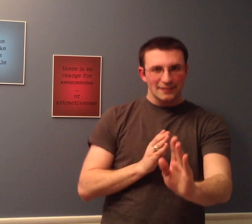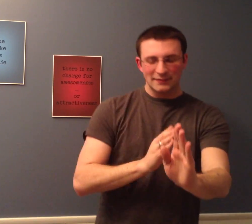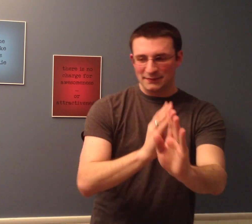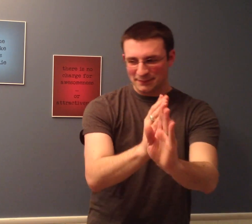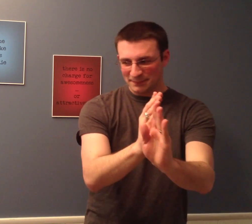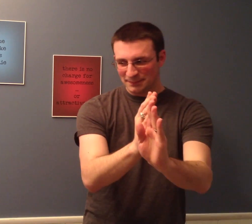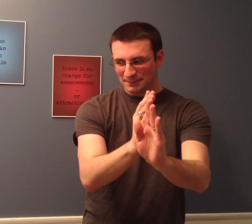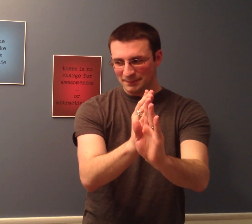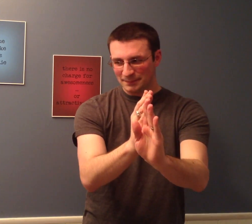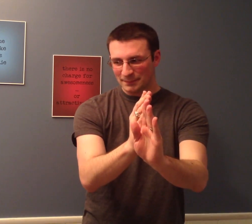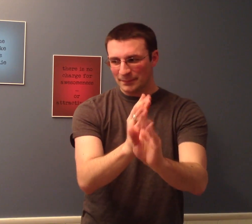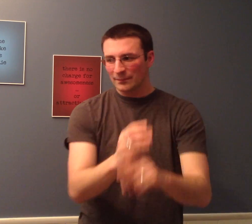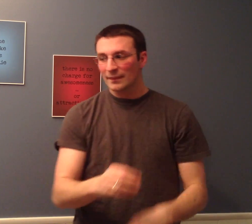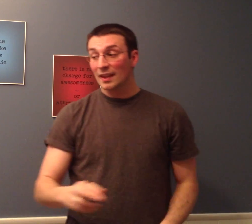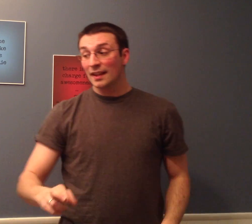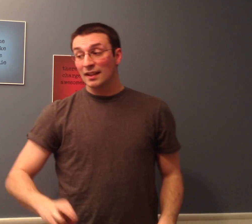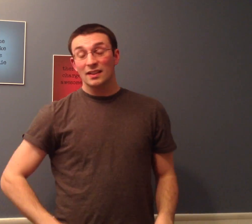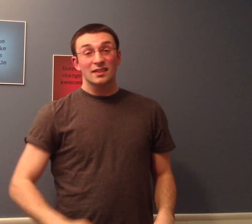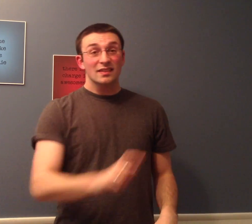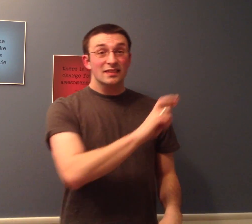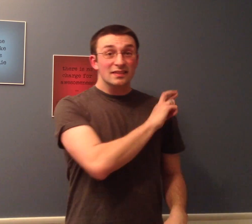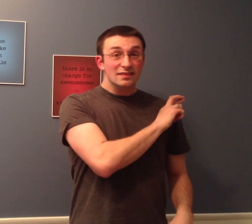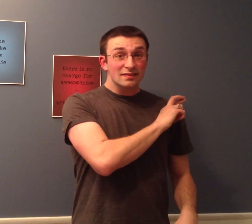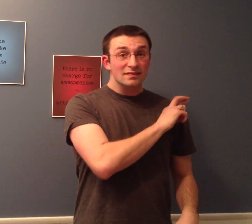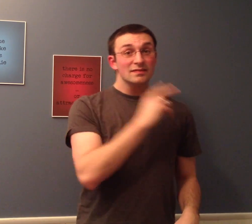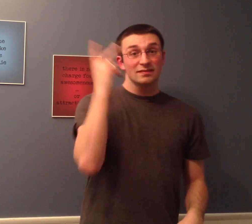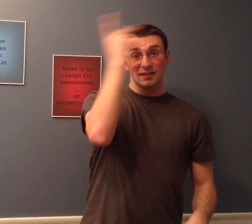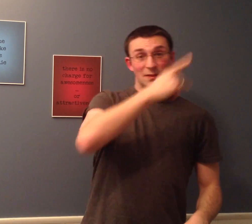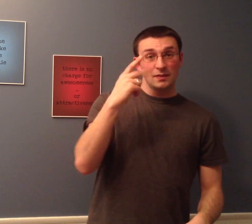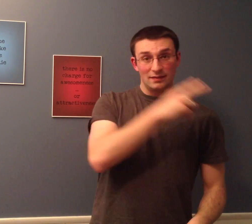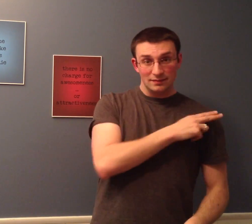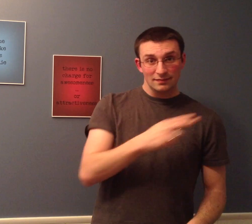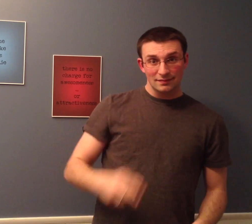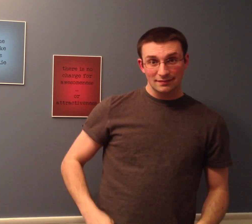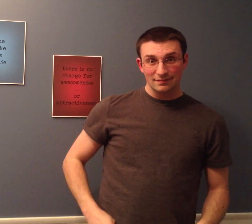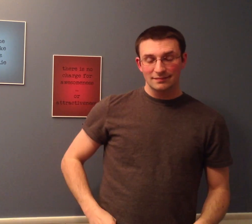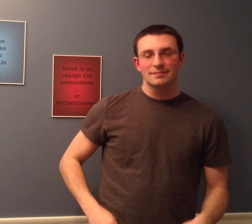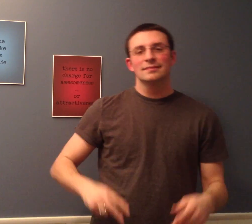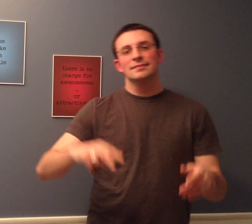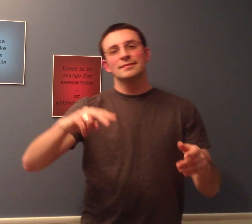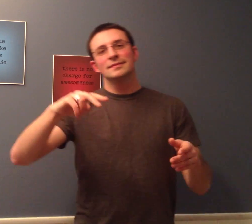he had been watchin' all this time behind a wooden hindow. And Rindercella and the prandsome